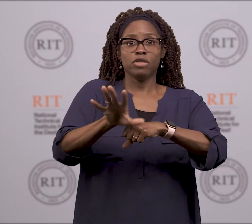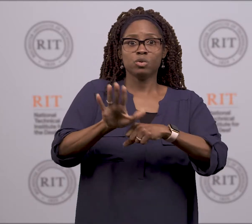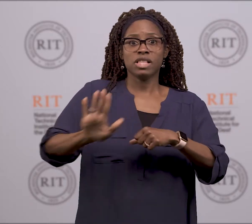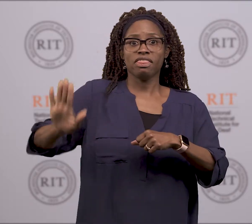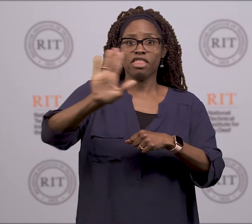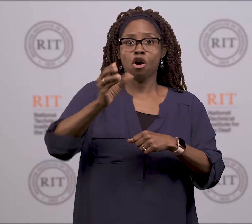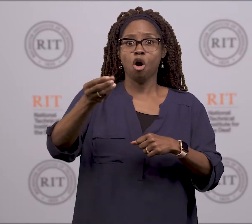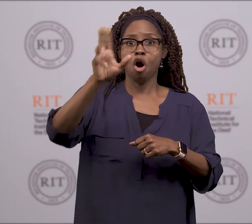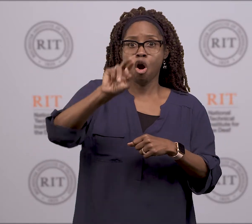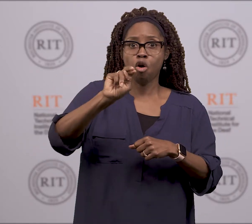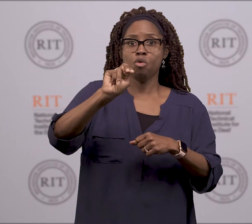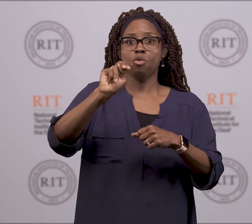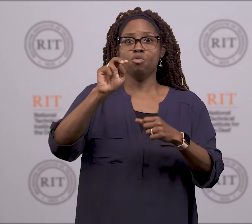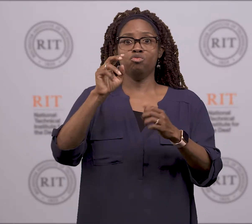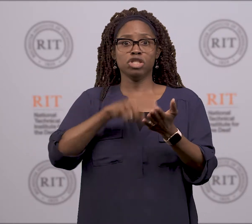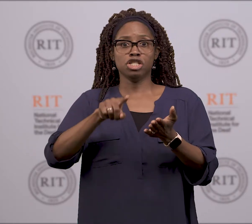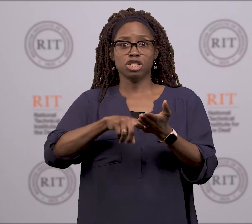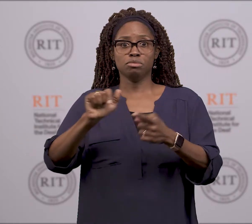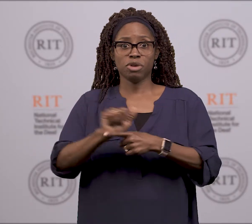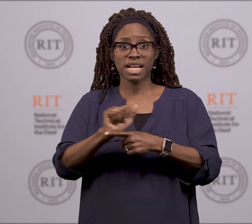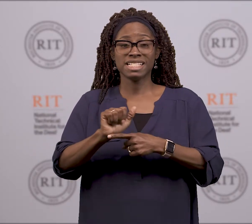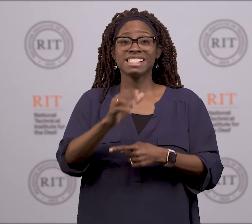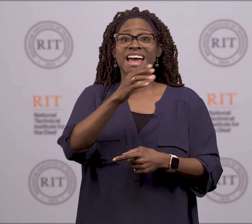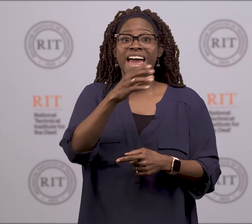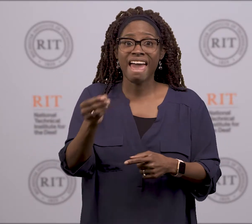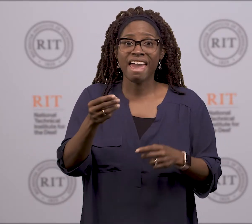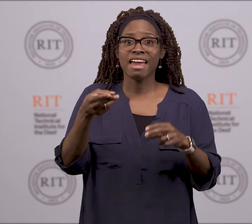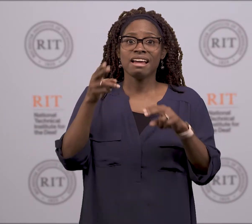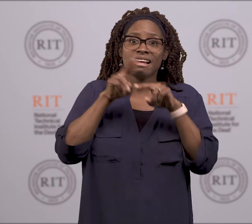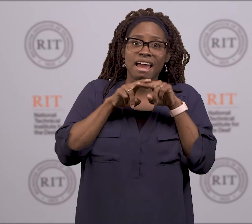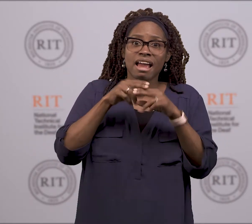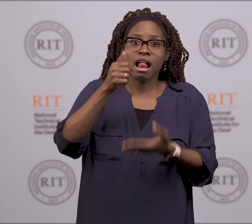investigate how race has influenced their own research practices,